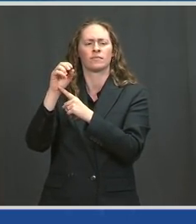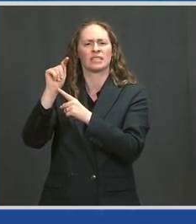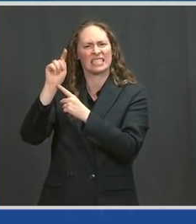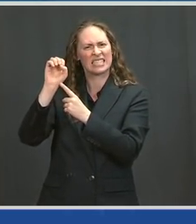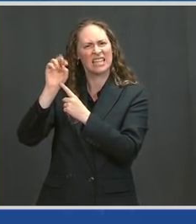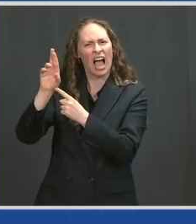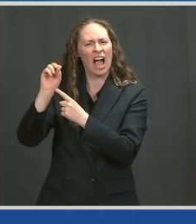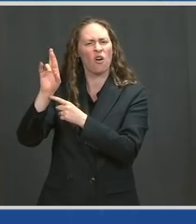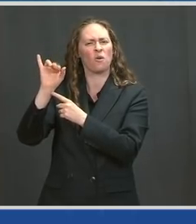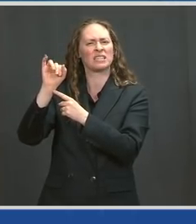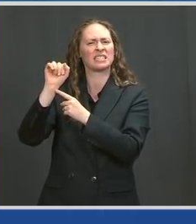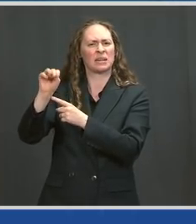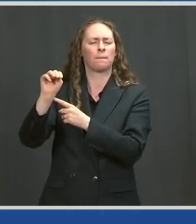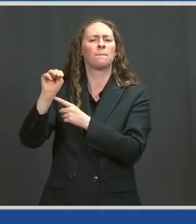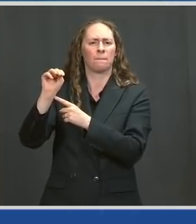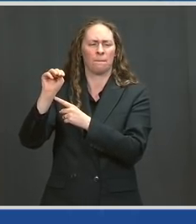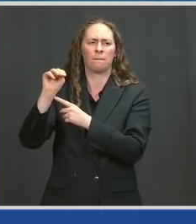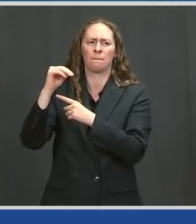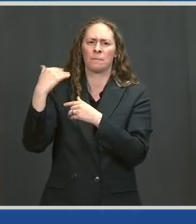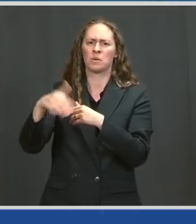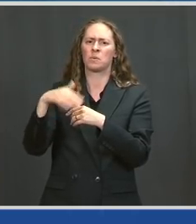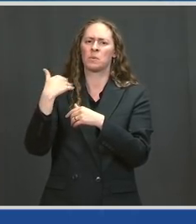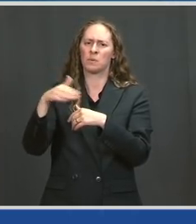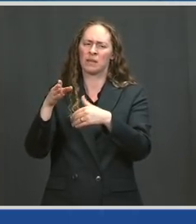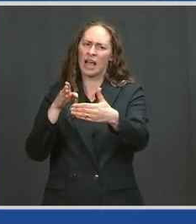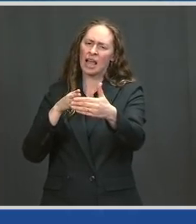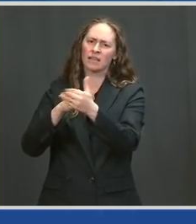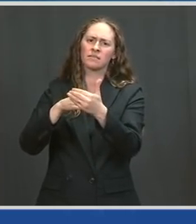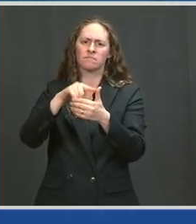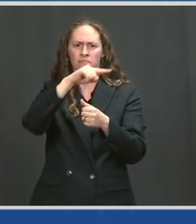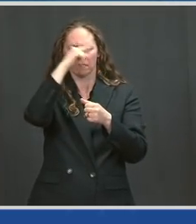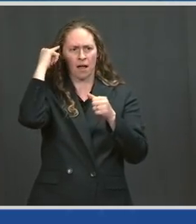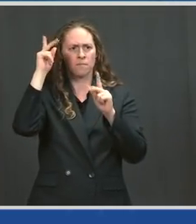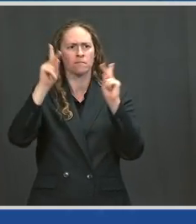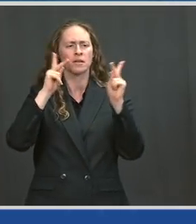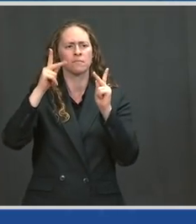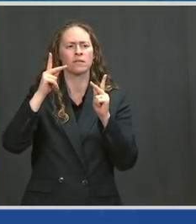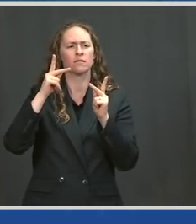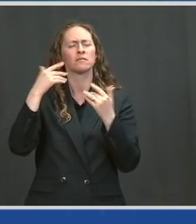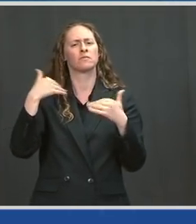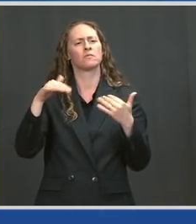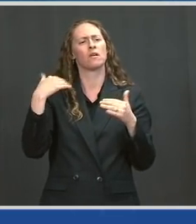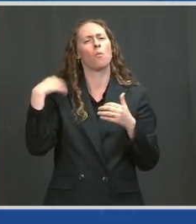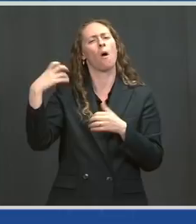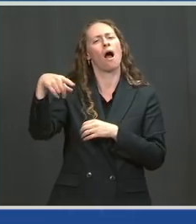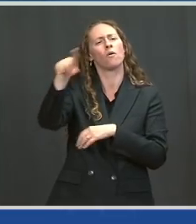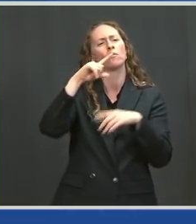Just close your eyes, remember what you saw in Charlottesville four years ago on television.